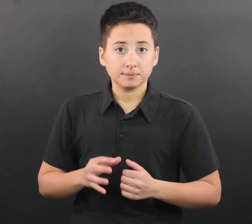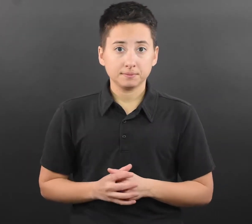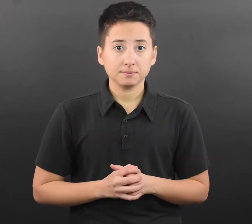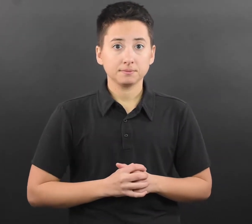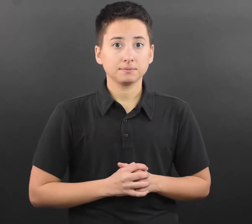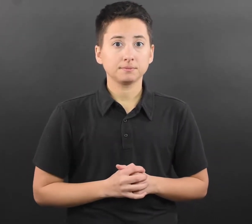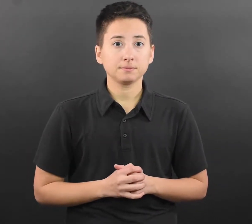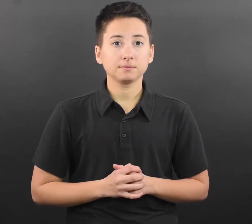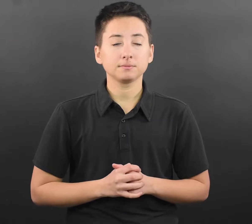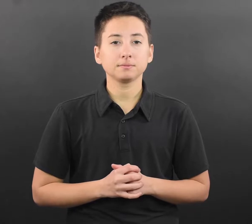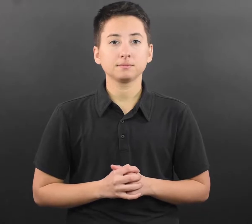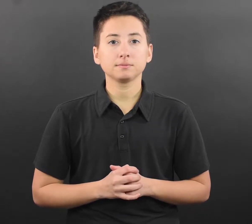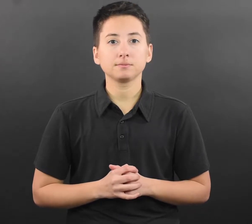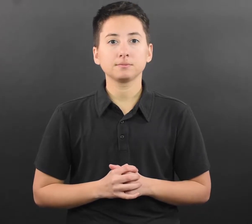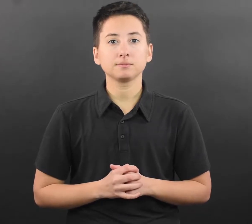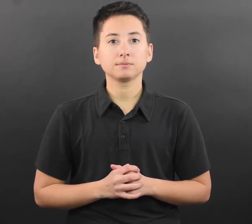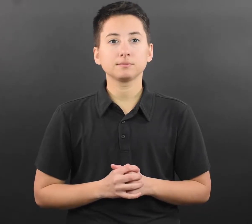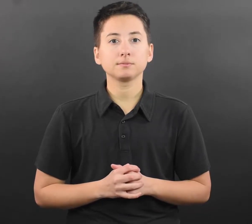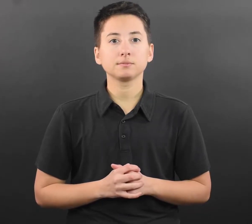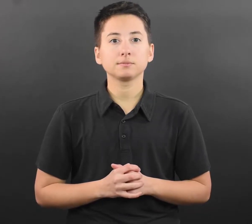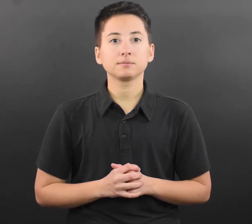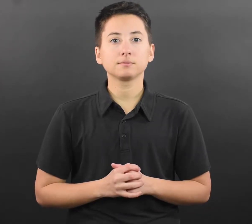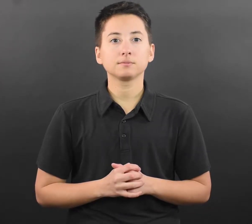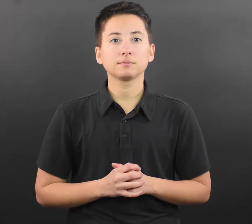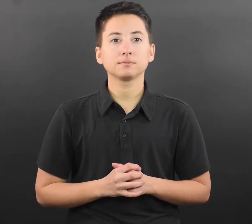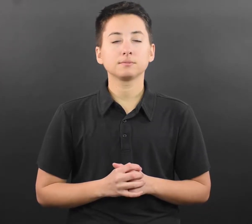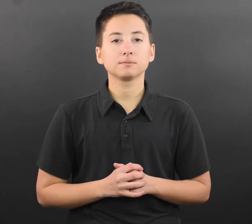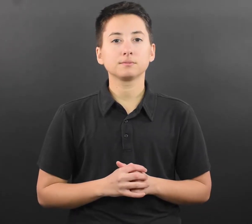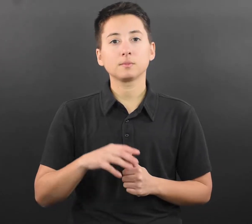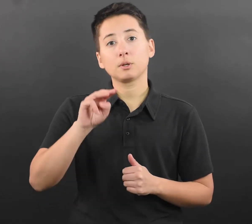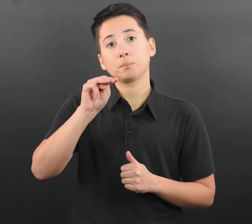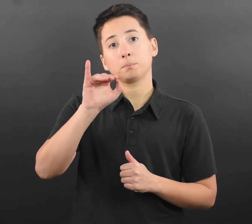The Minnesota Chapter of the American Academy of Pediatrics,